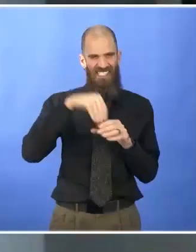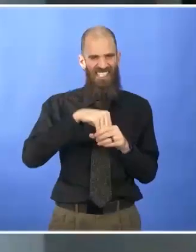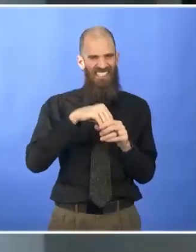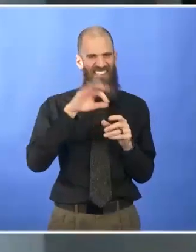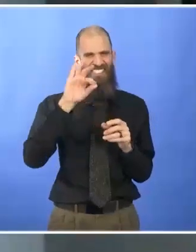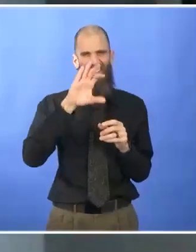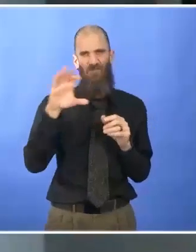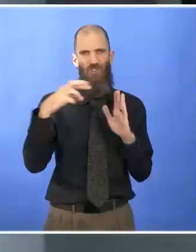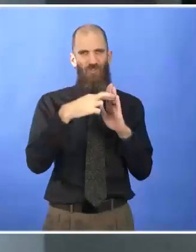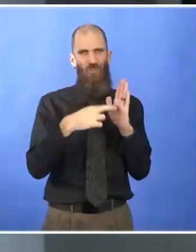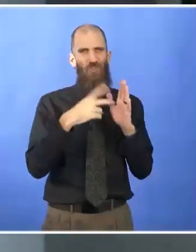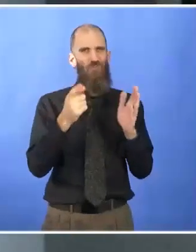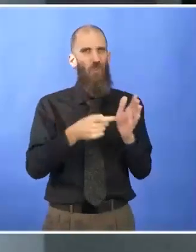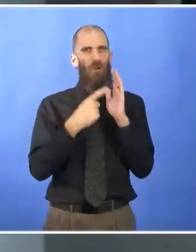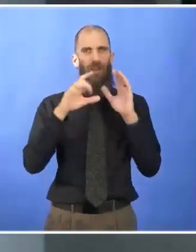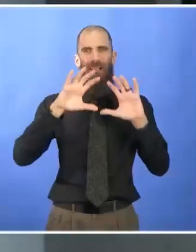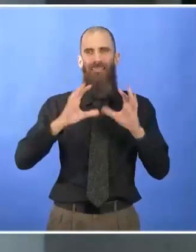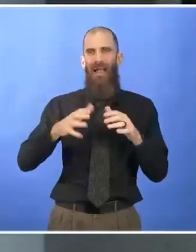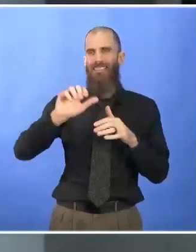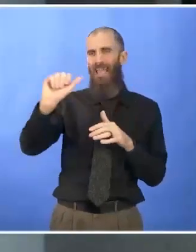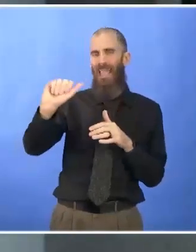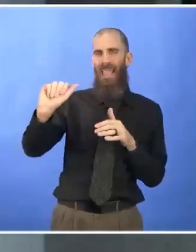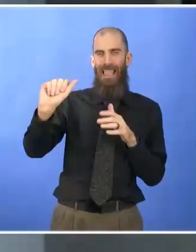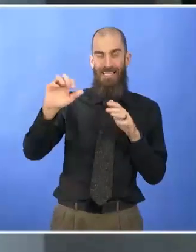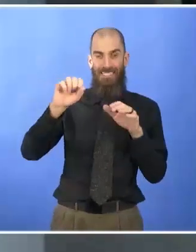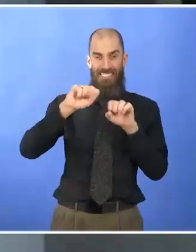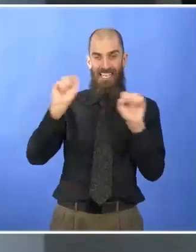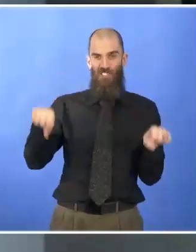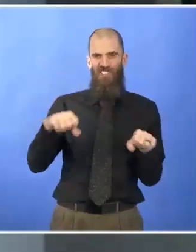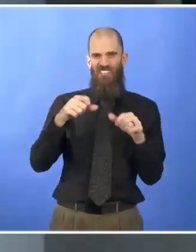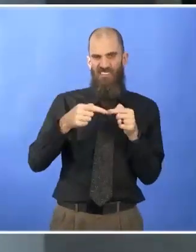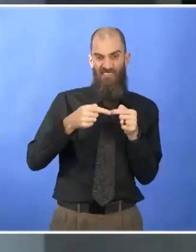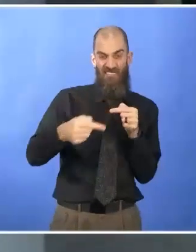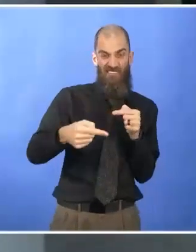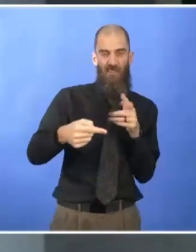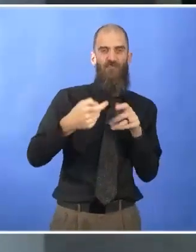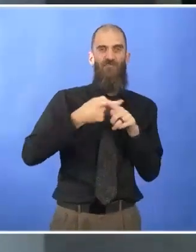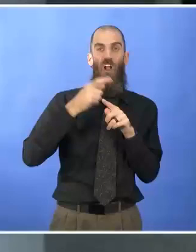COMMISSION'S ROLES.